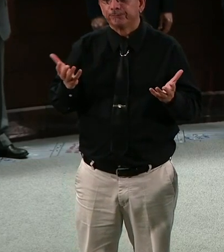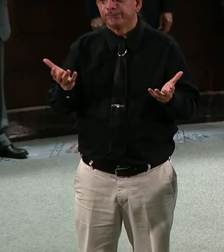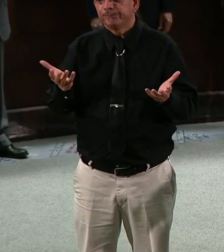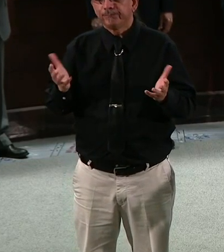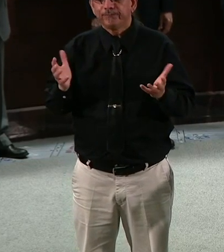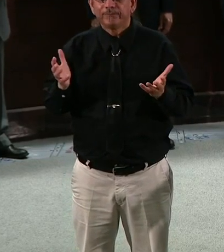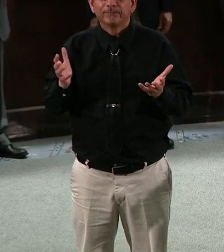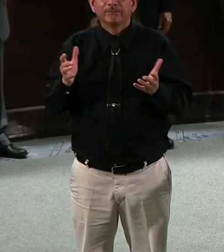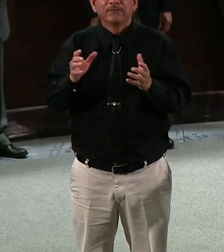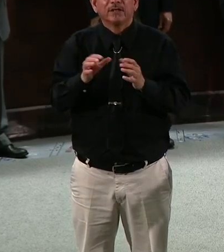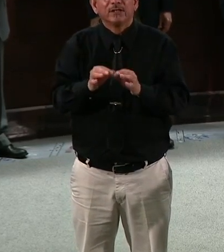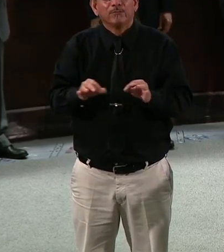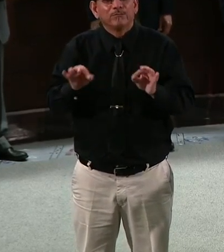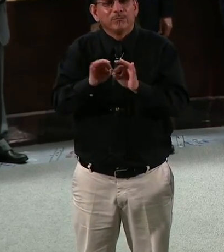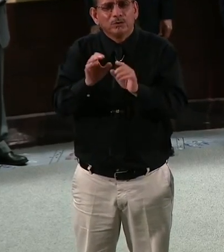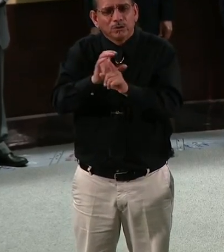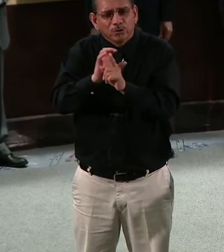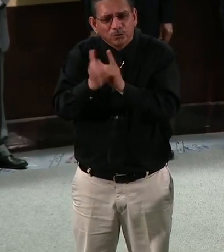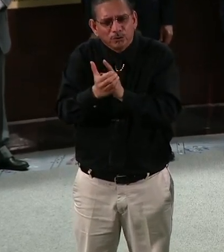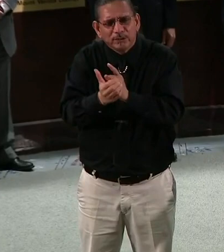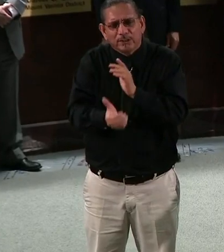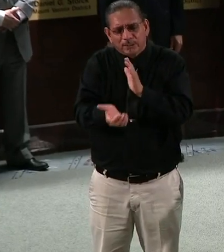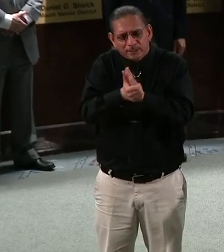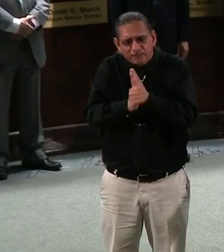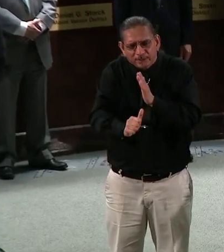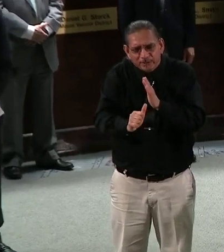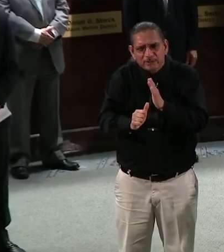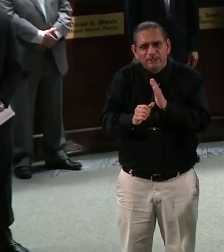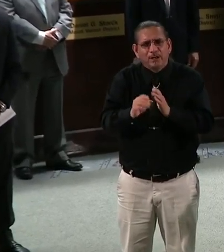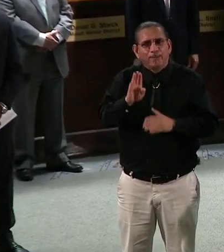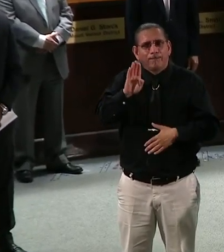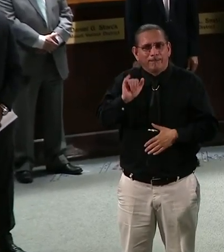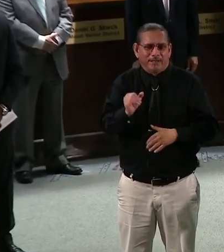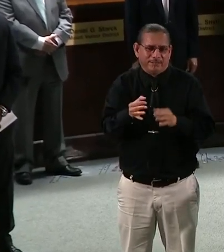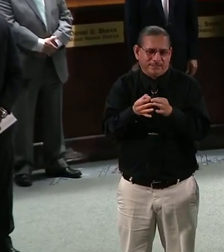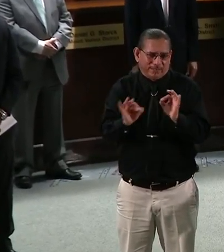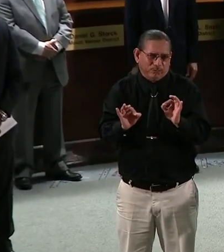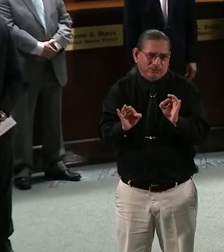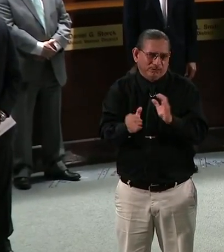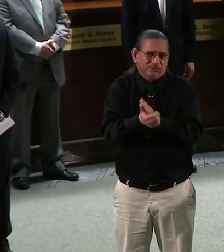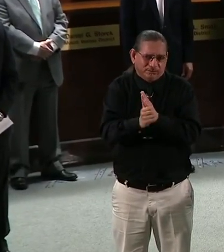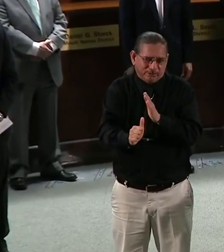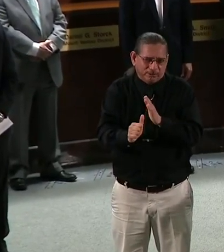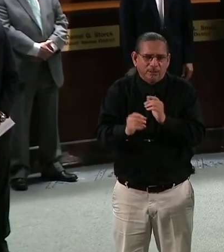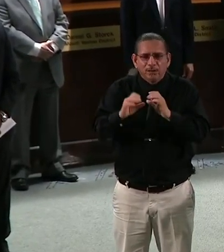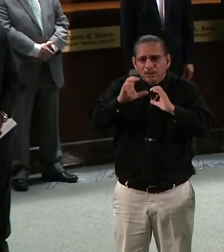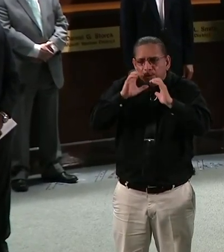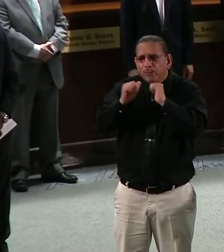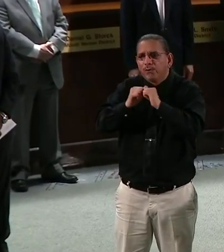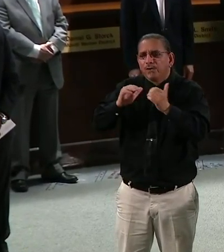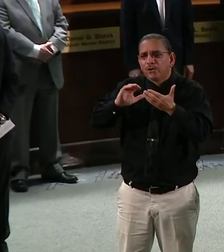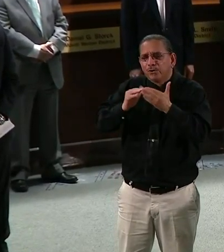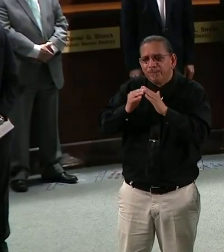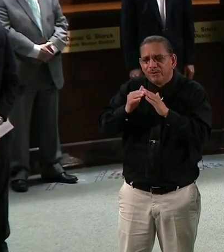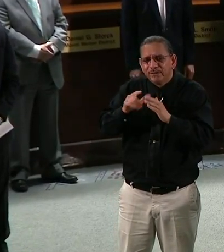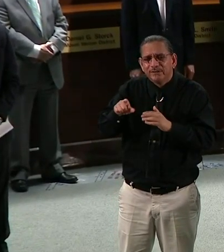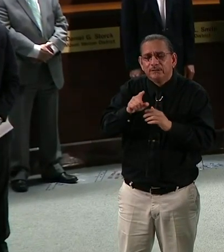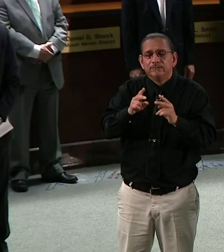COMO OR NOT A COMPETENT HAPPENED TO AL WITH THAT. BUT I